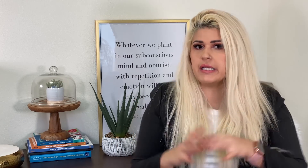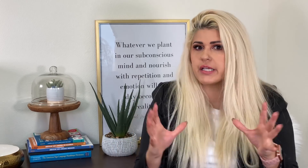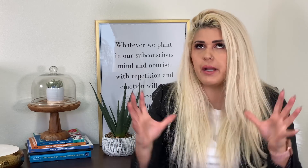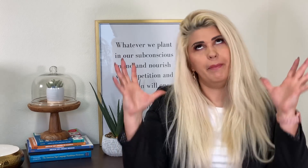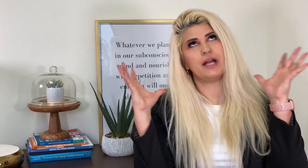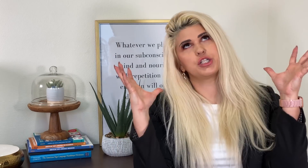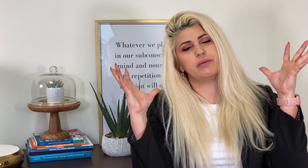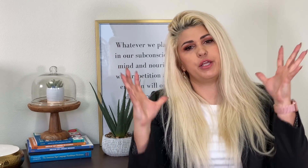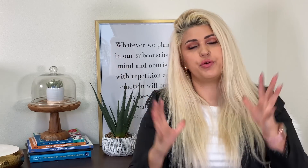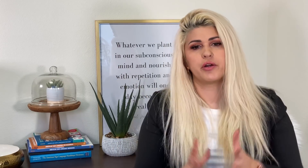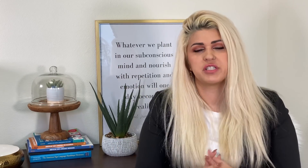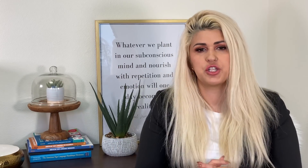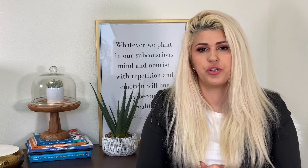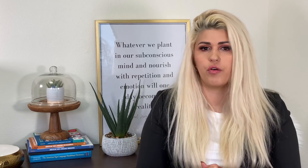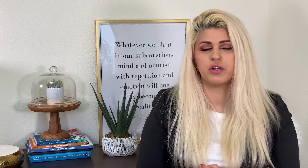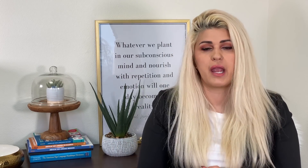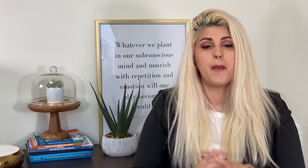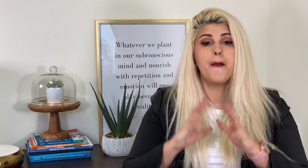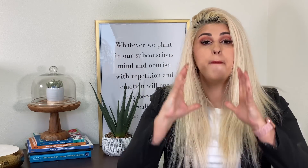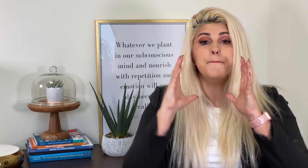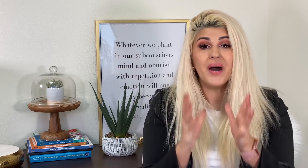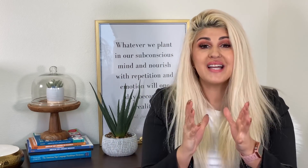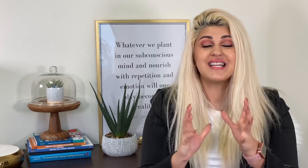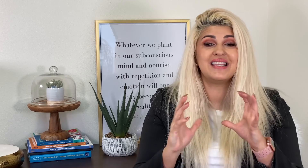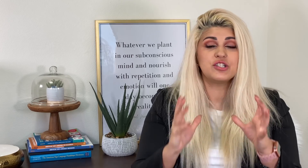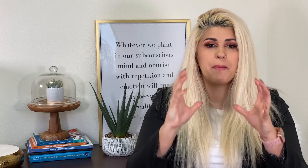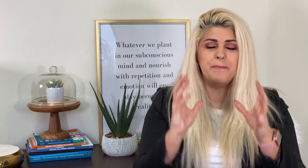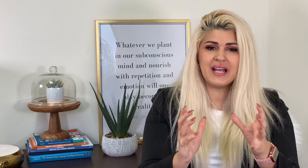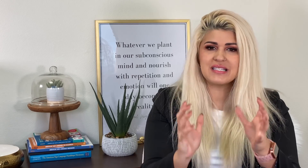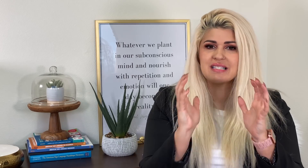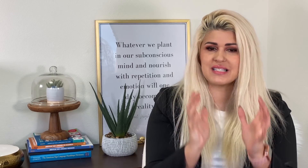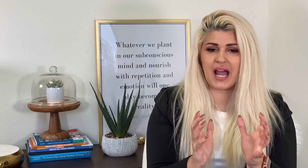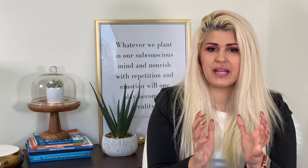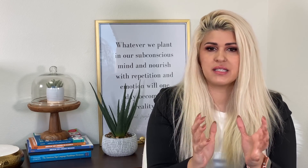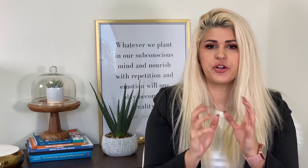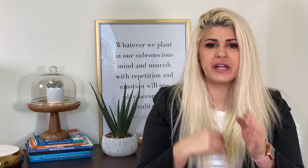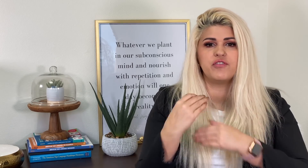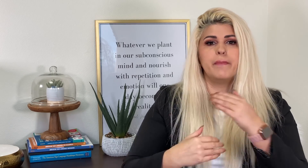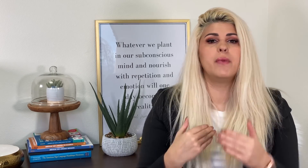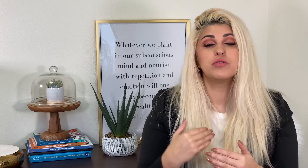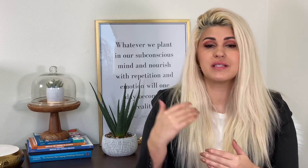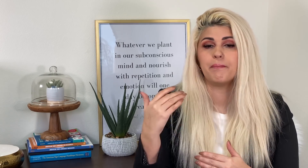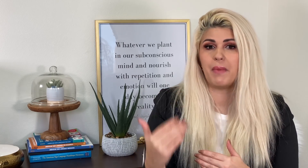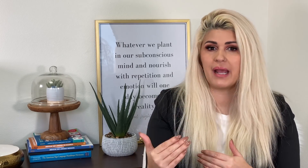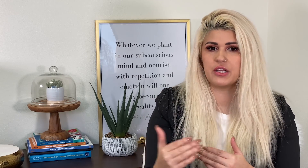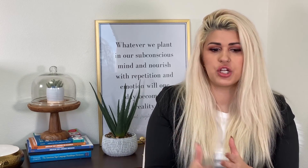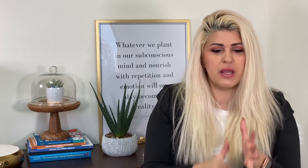isn't gonna magically make you conversational overnight. But these are the best signs that are gonna give you the most mileage.